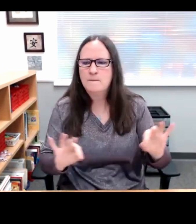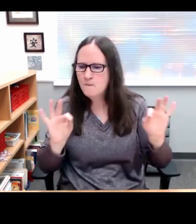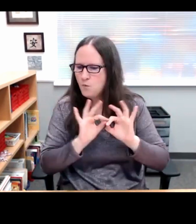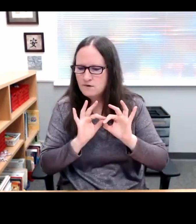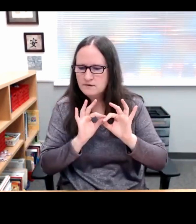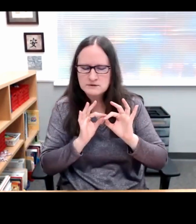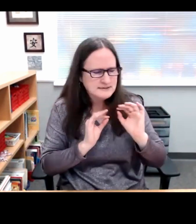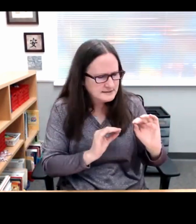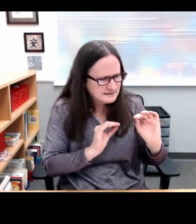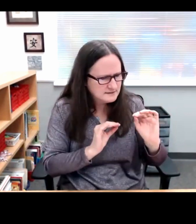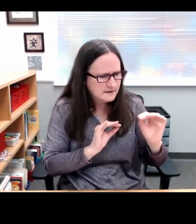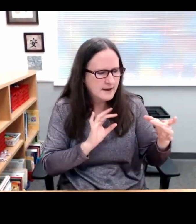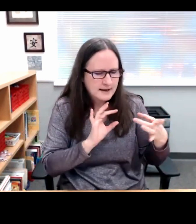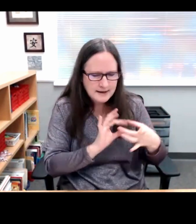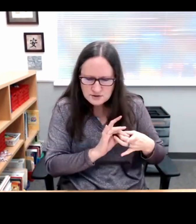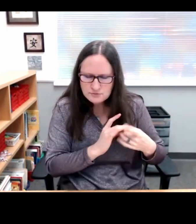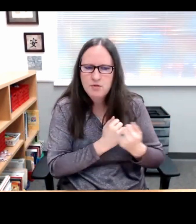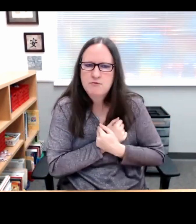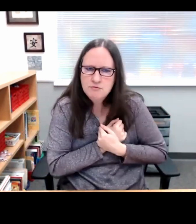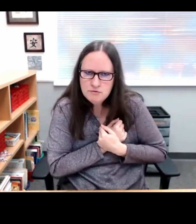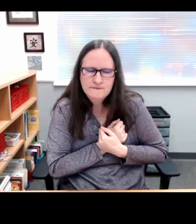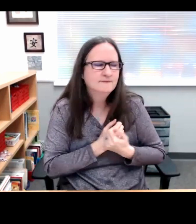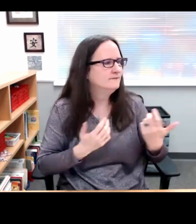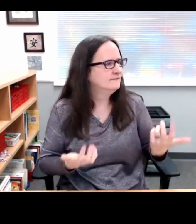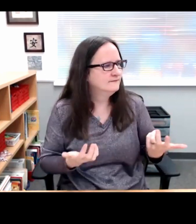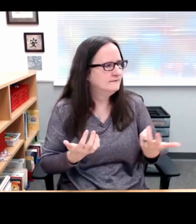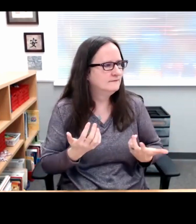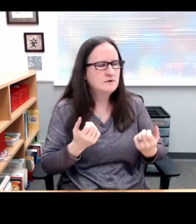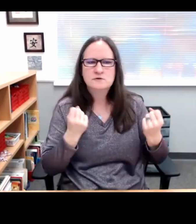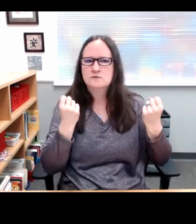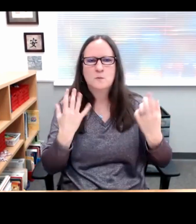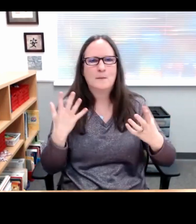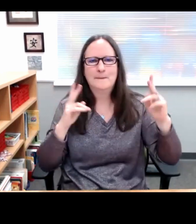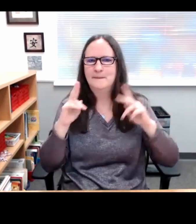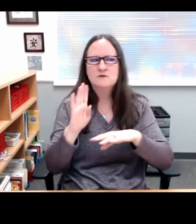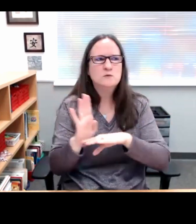And it's the human condition, which is so very vital in teaching about love and connectiveness.